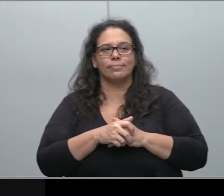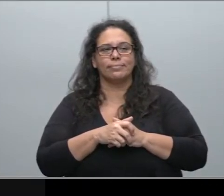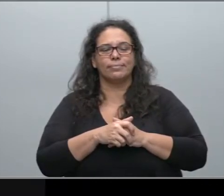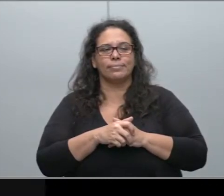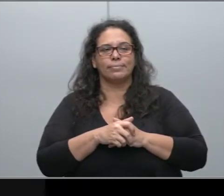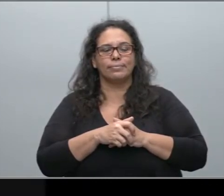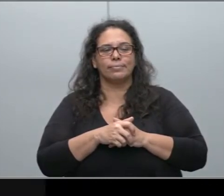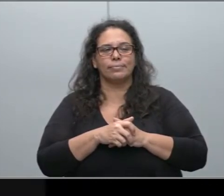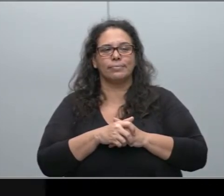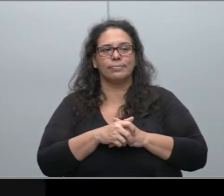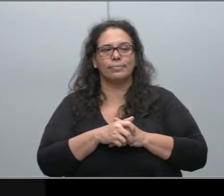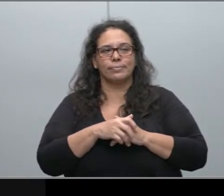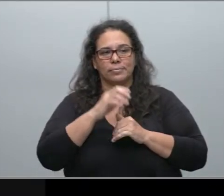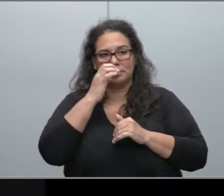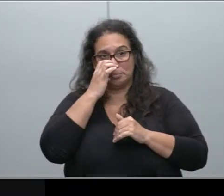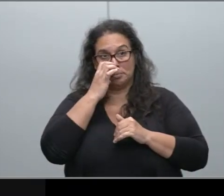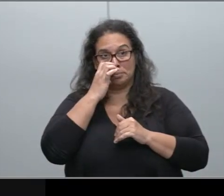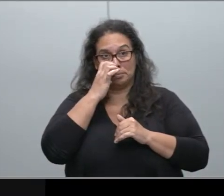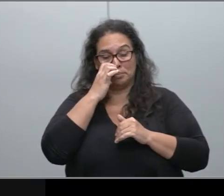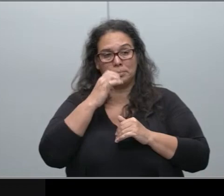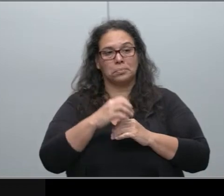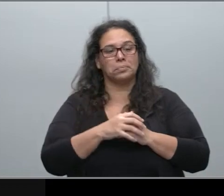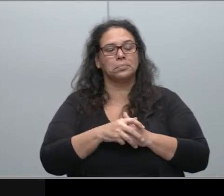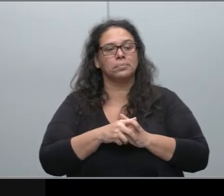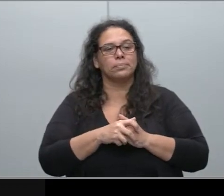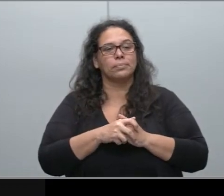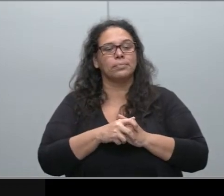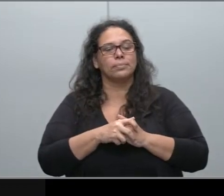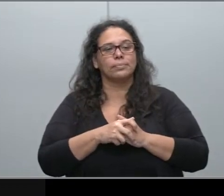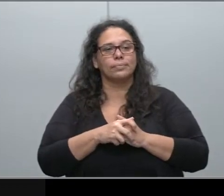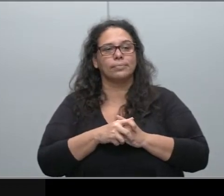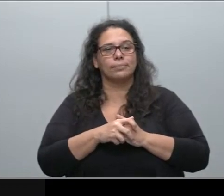So as we're at four minutes, just as Dr. Salazar said in the last few, you may wanna start looking